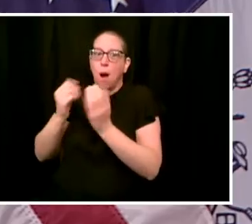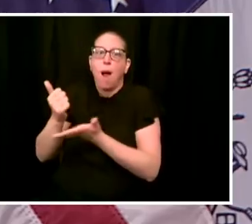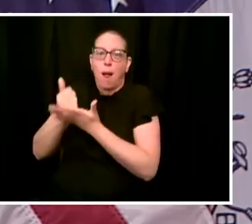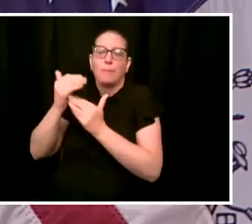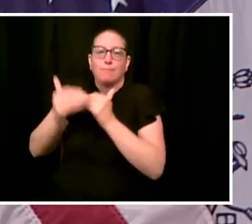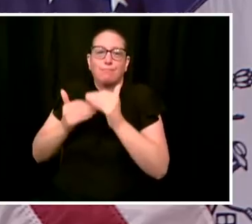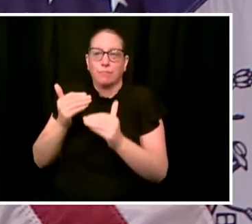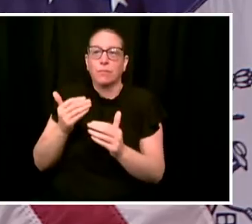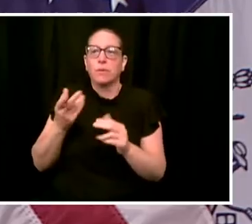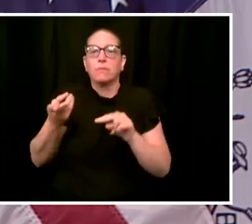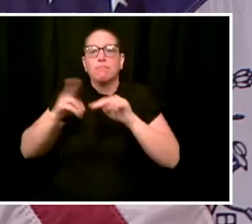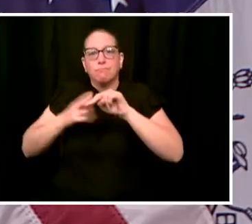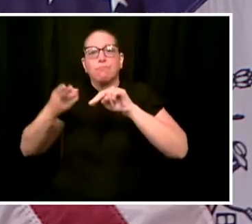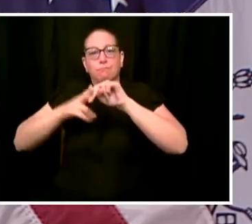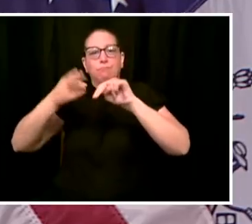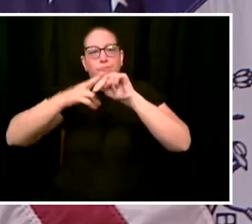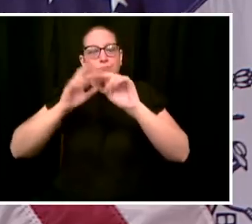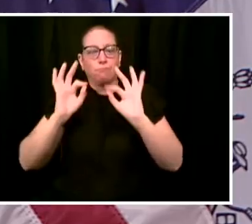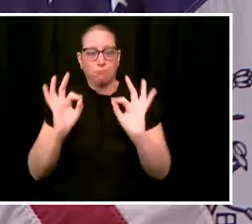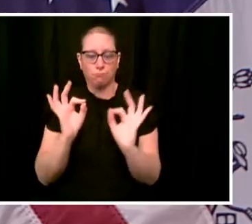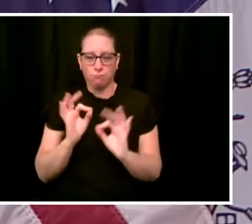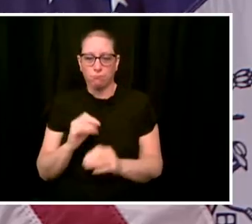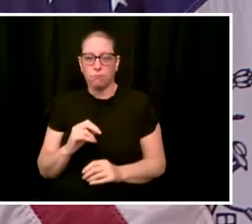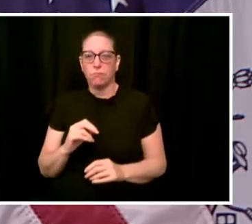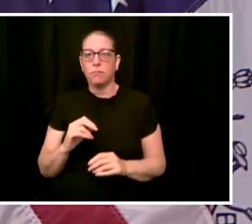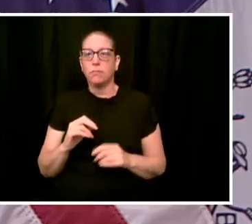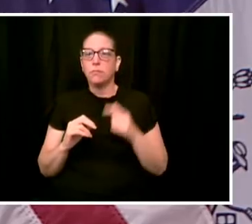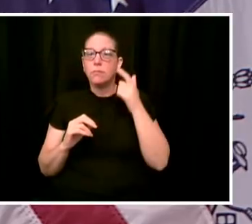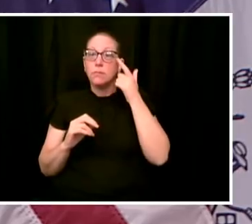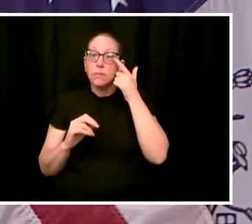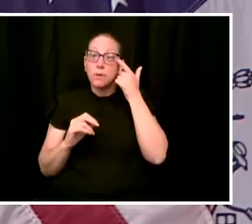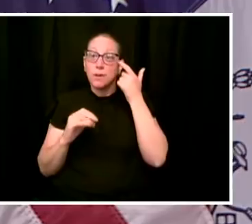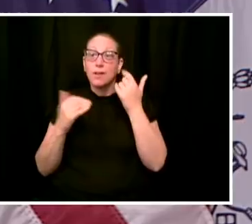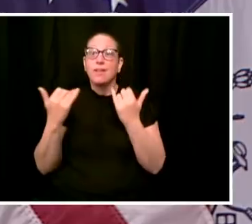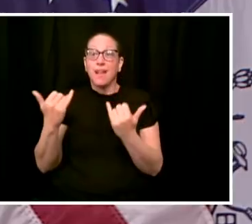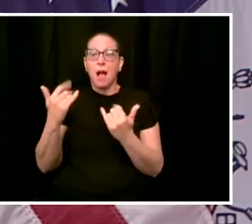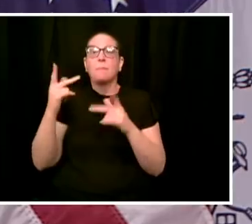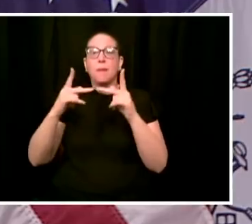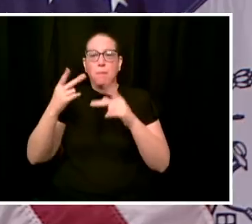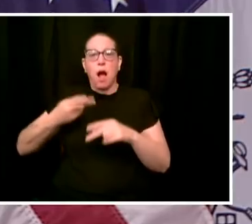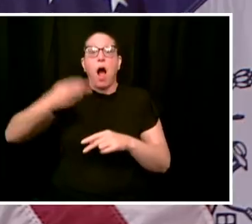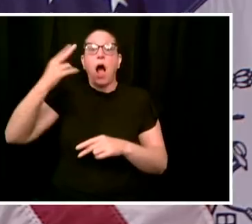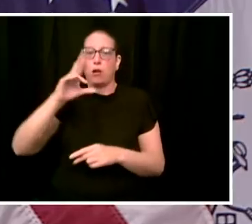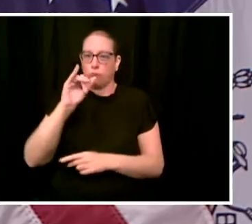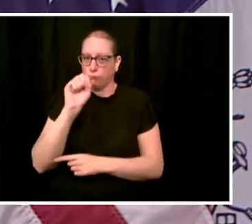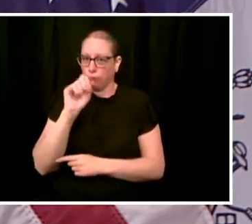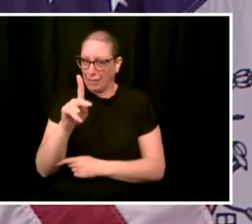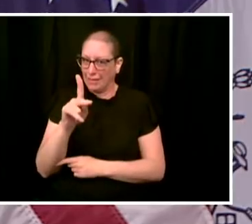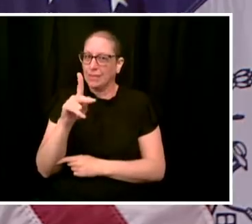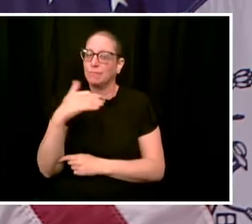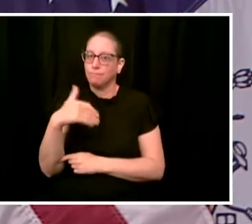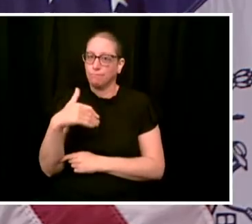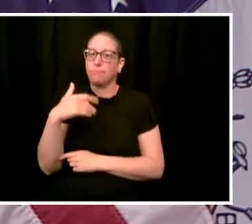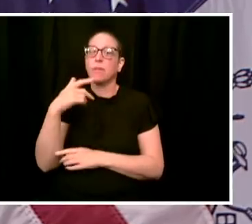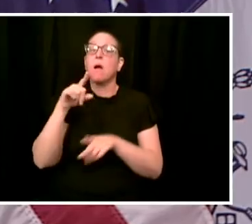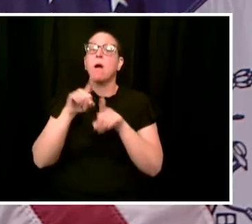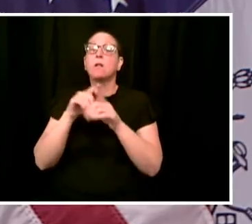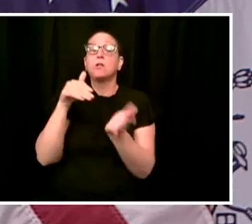PREVIOUSLY IT HAD TO BE FOCUSED ON THOSE IN THE GREATEST DANGER OF LOSING THEIR LIVES AS WELL AS